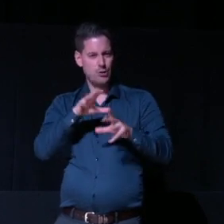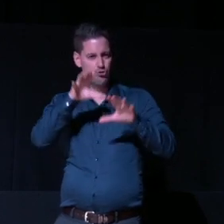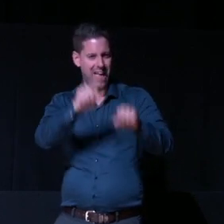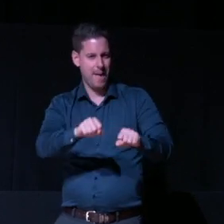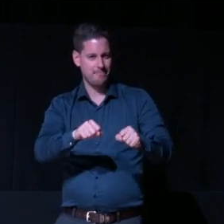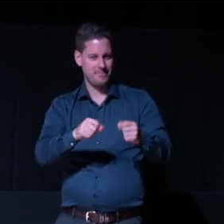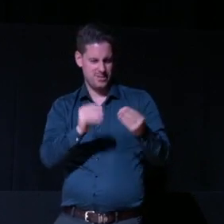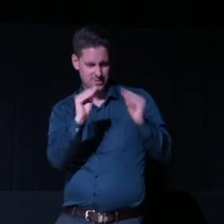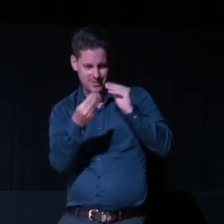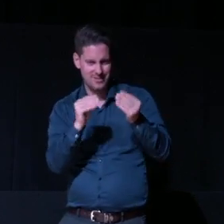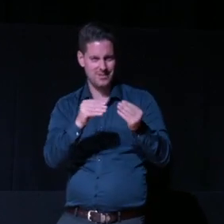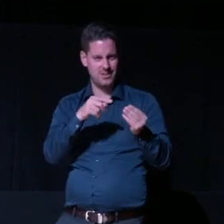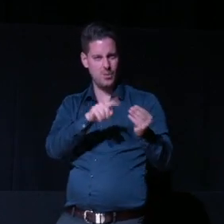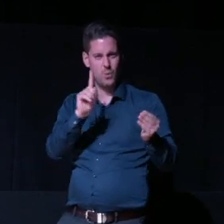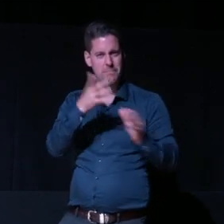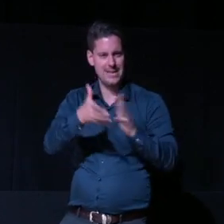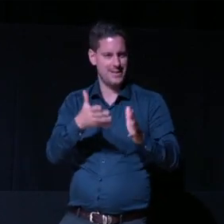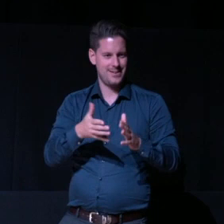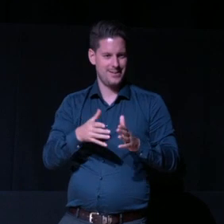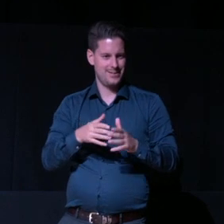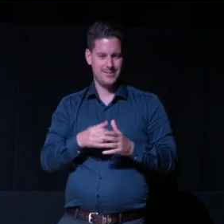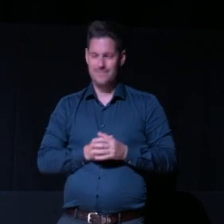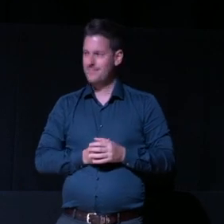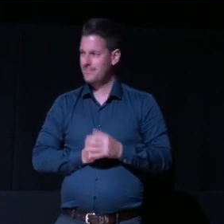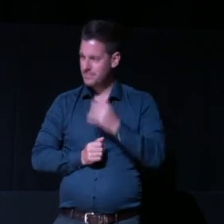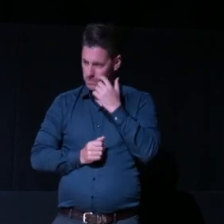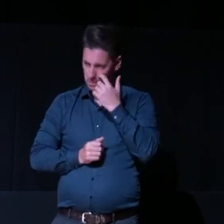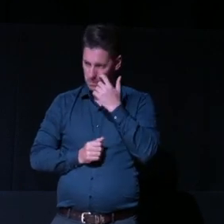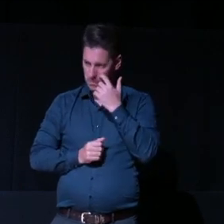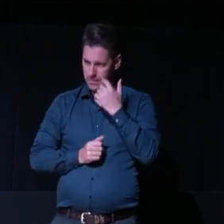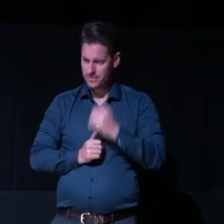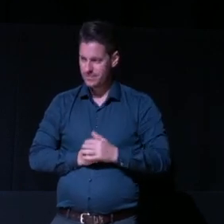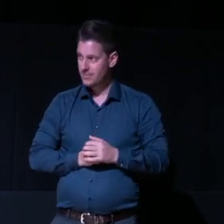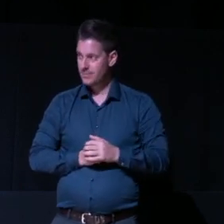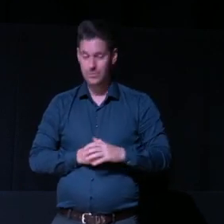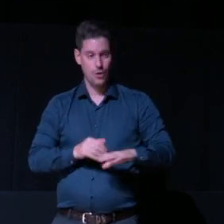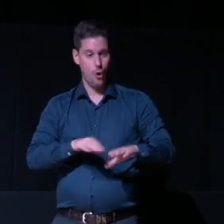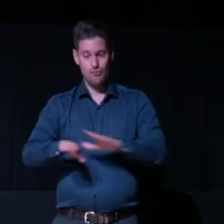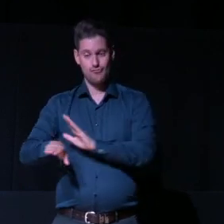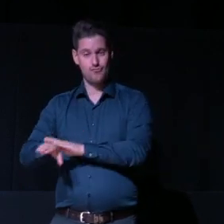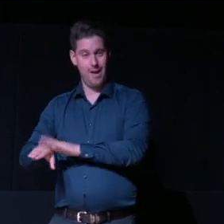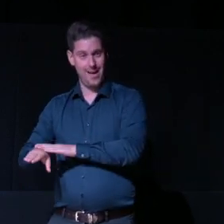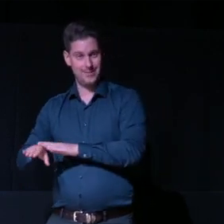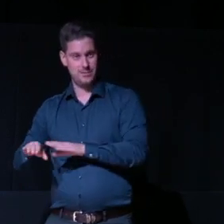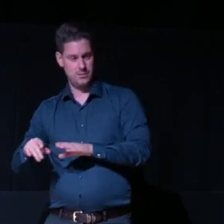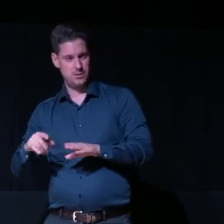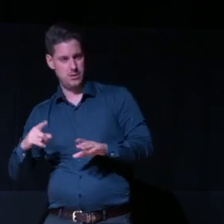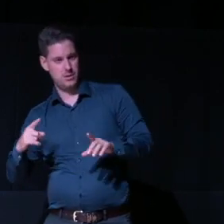earlier that the right used to claim that the left, the kind of people on the progressive side,